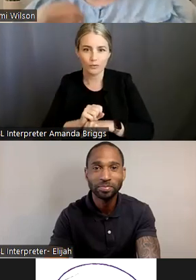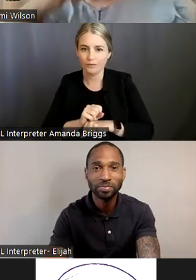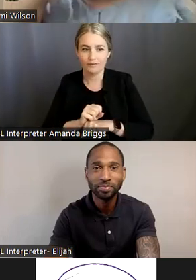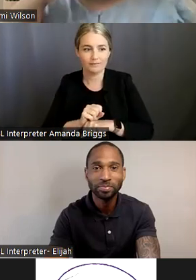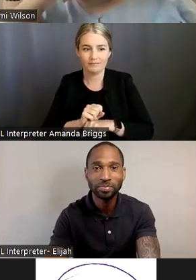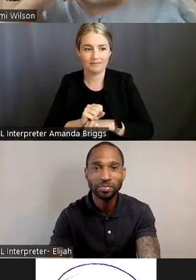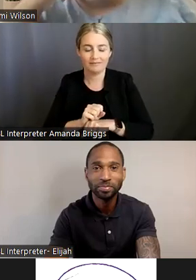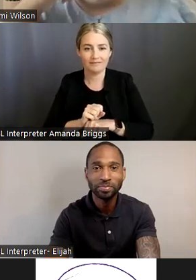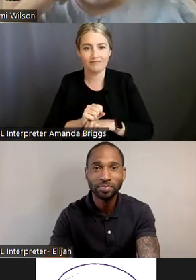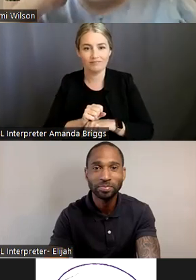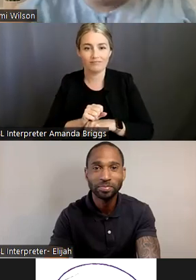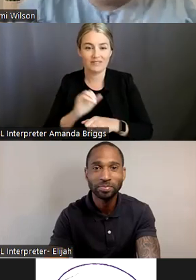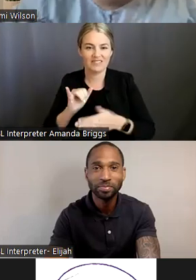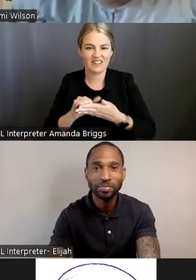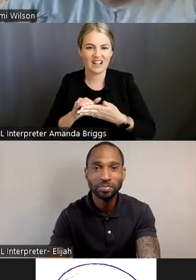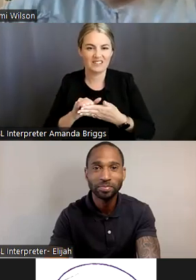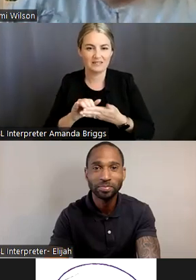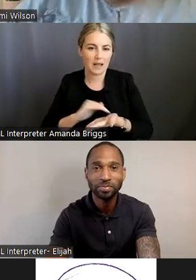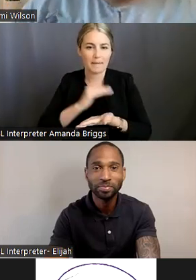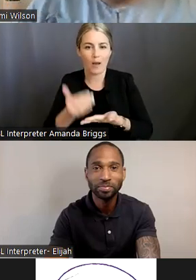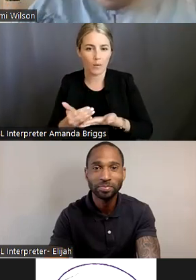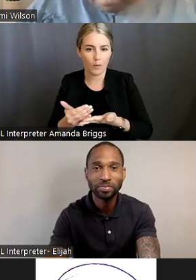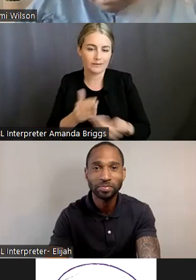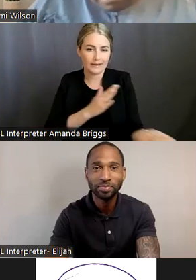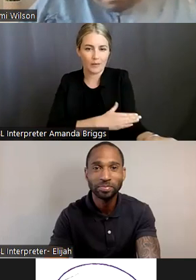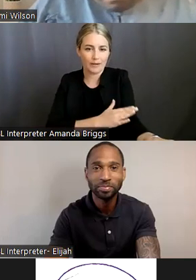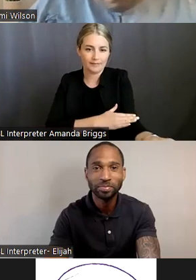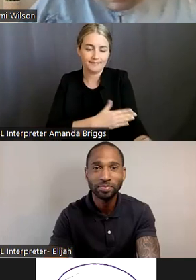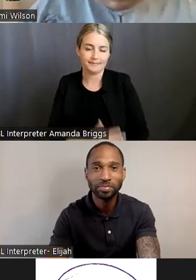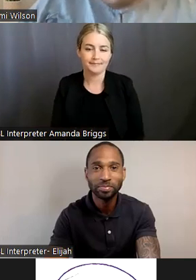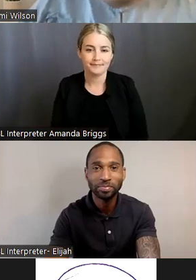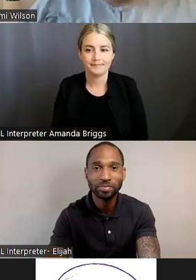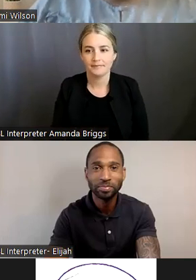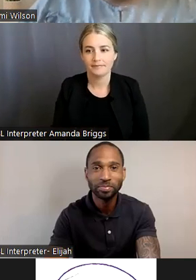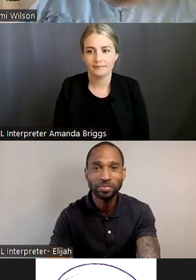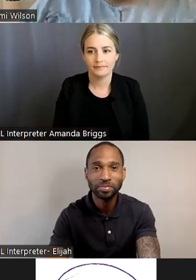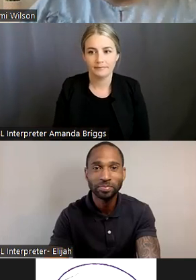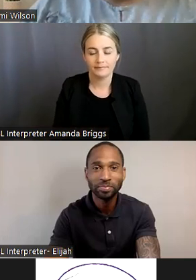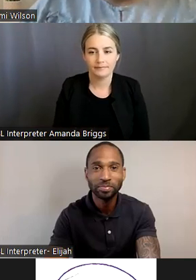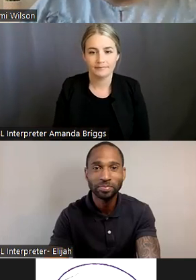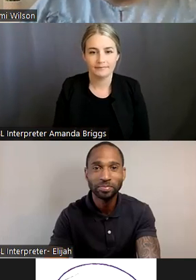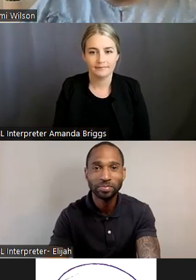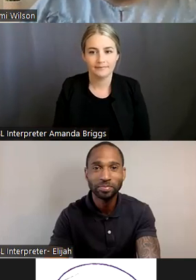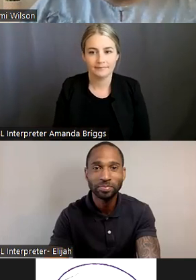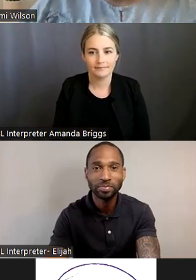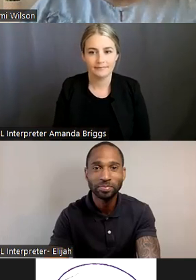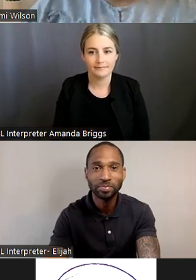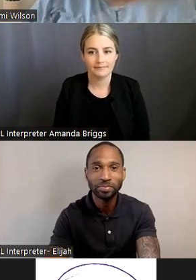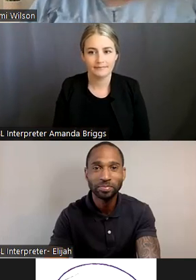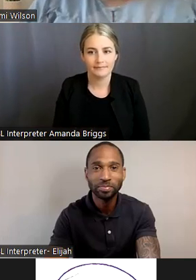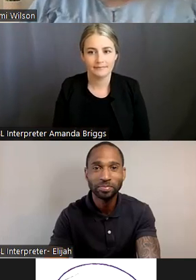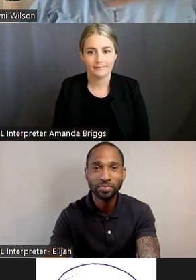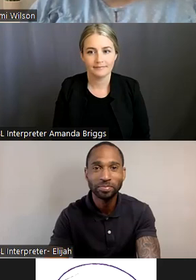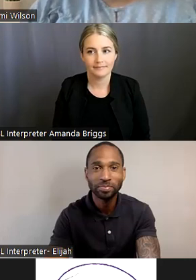consuming that much heroin. Another, so today, we're going to